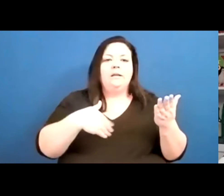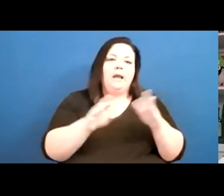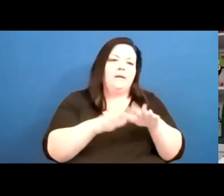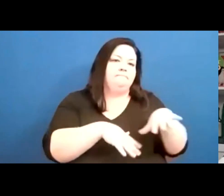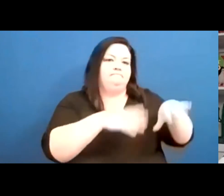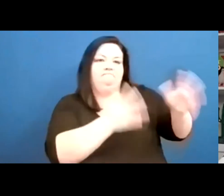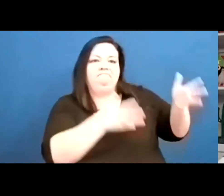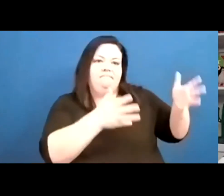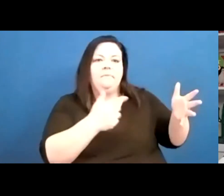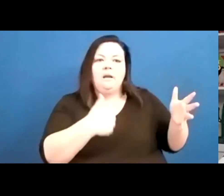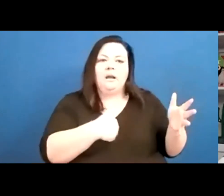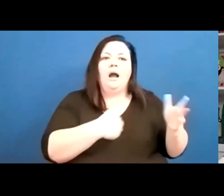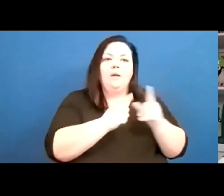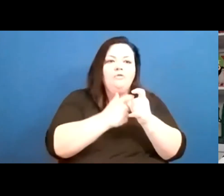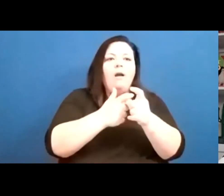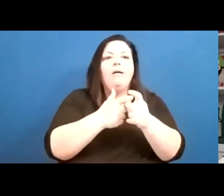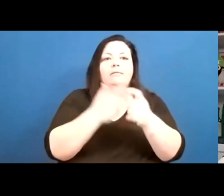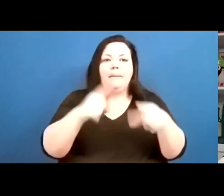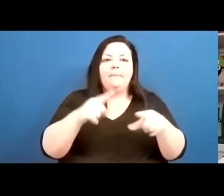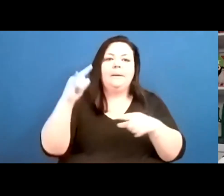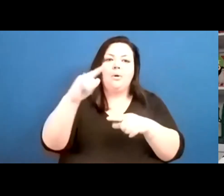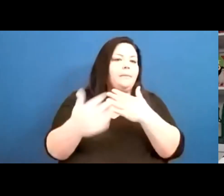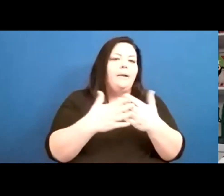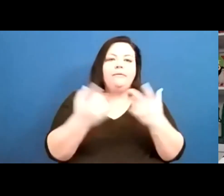in an airport, even though/ it doesn’t matter if I miss my flight—/